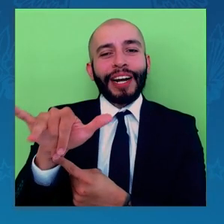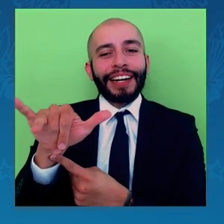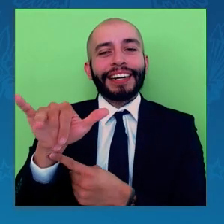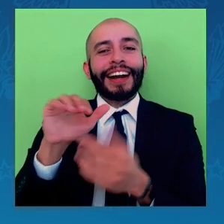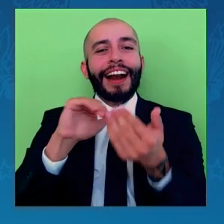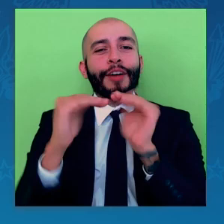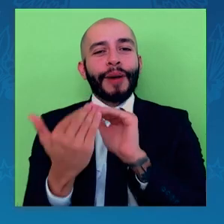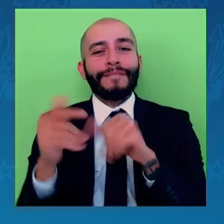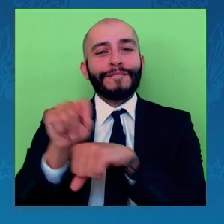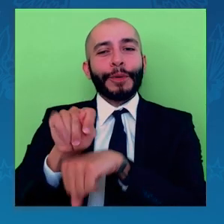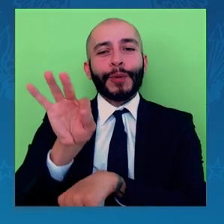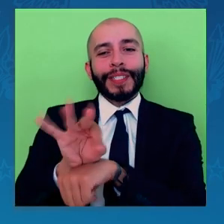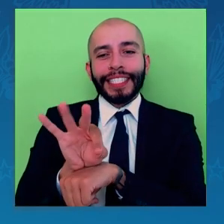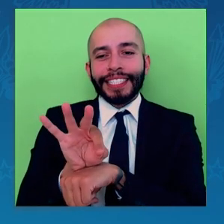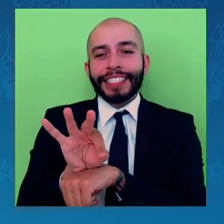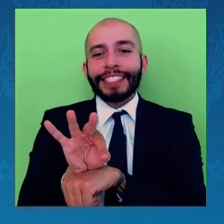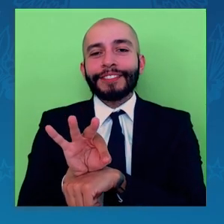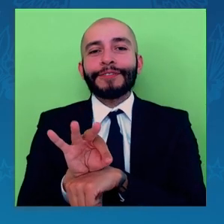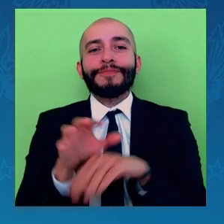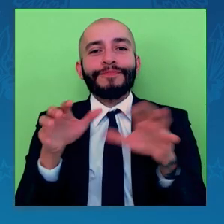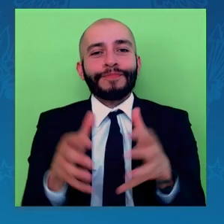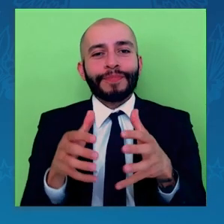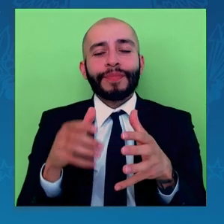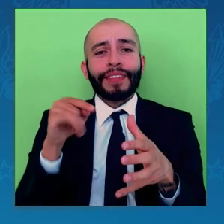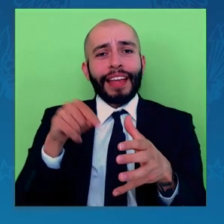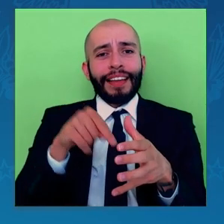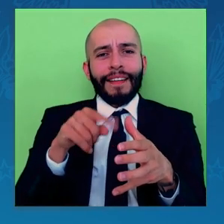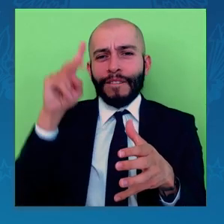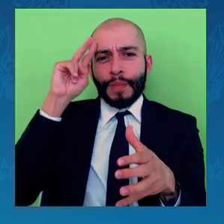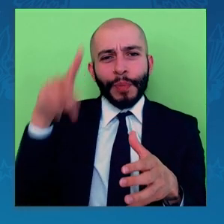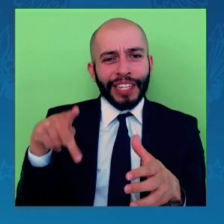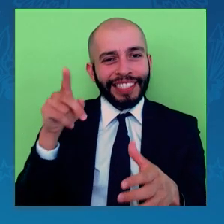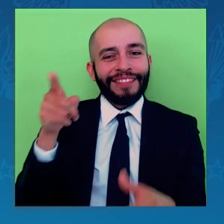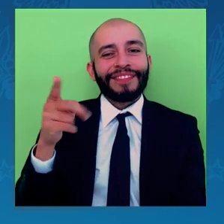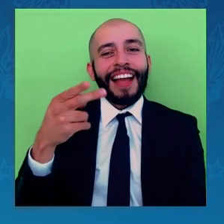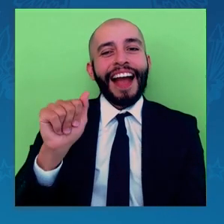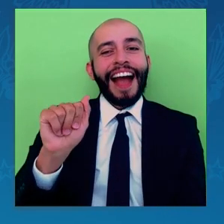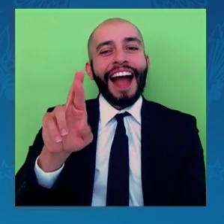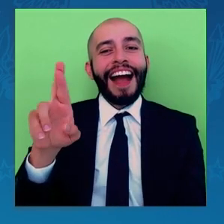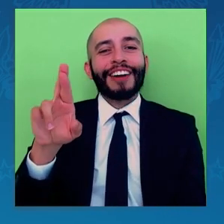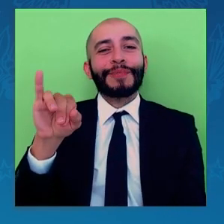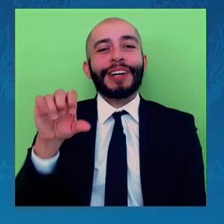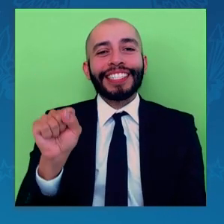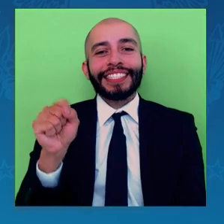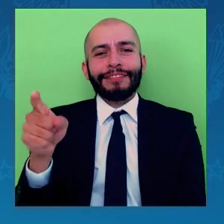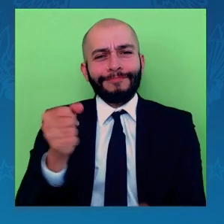They supported the development of the COVID-19 Community Corps, an initiative I was privileged to help the vice president